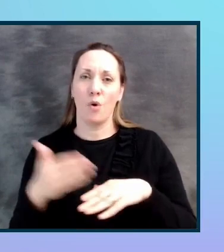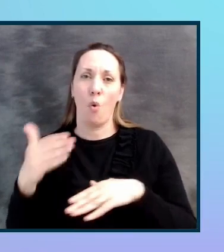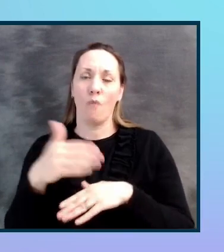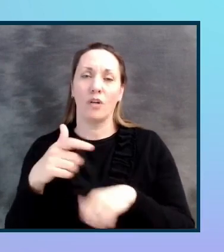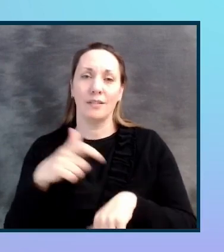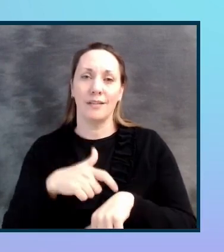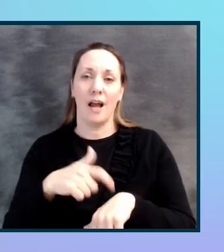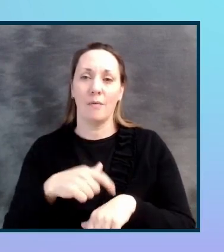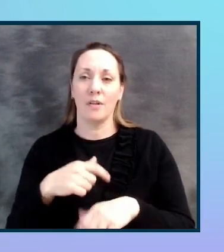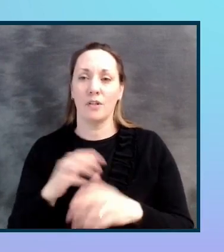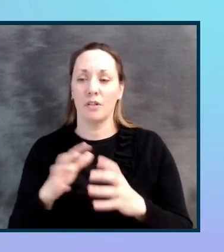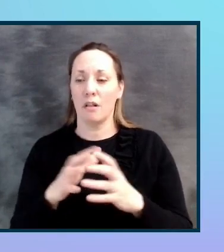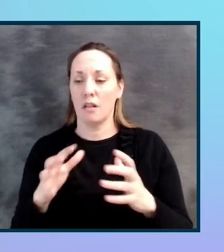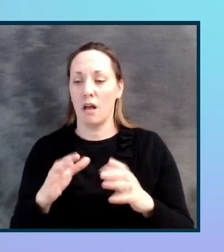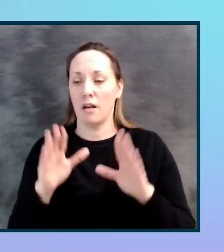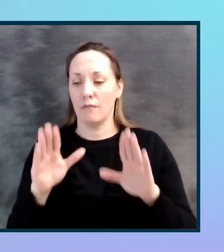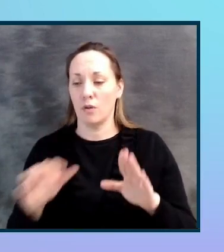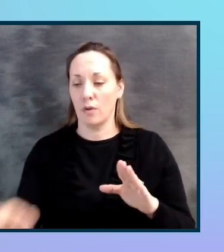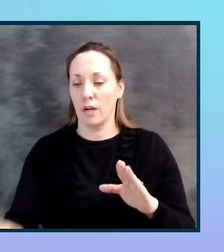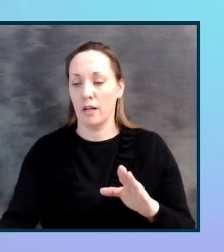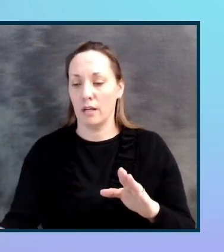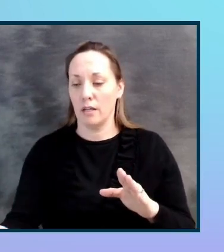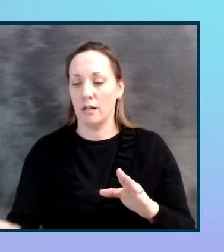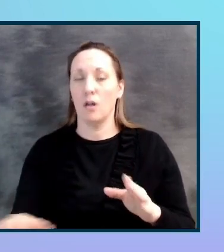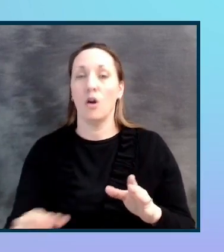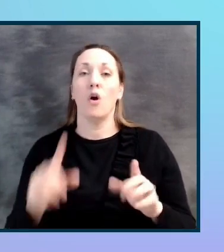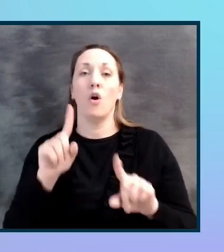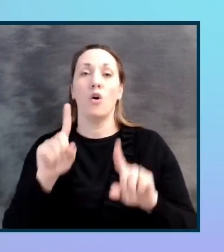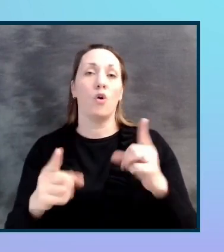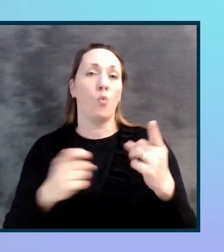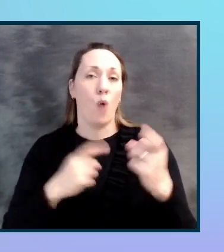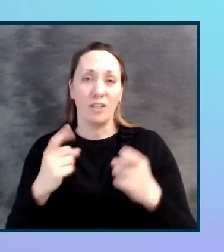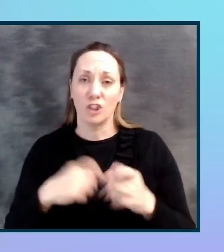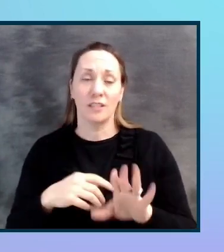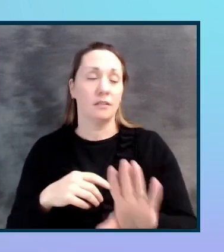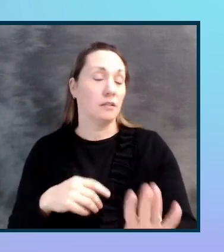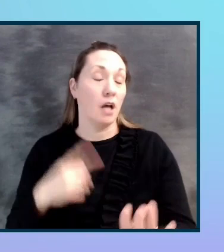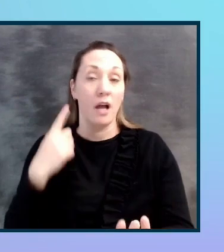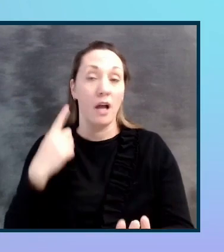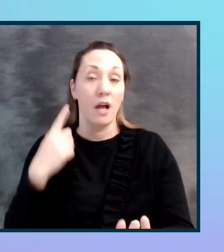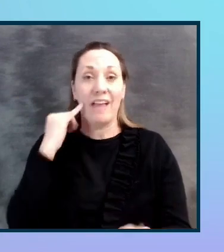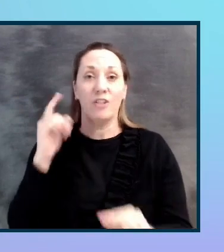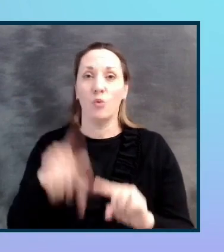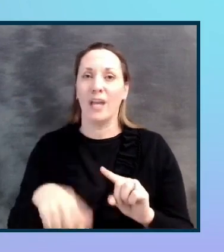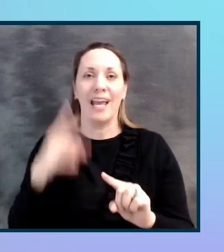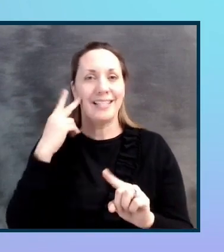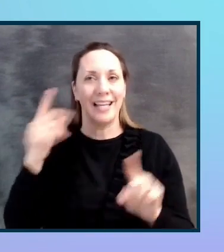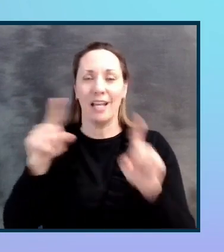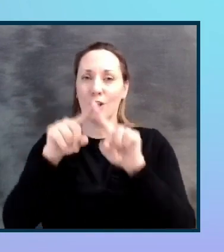There's a ton of great questions and for those who can't see the screen,